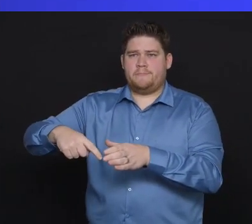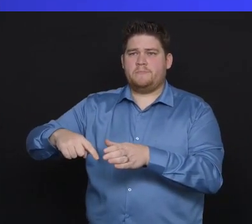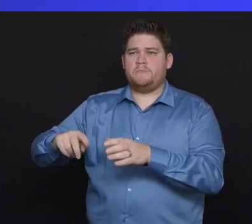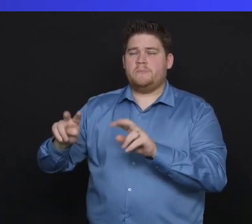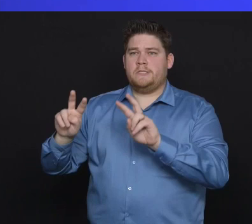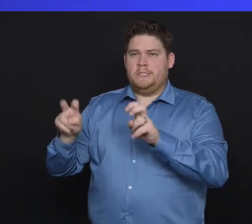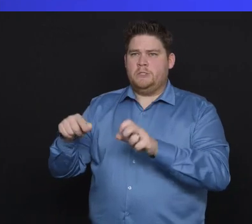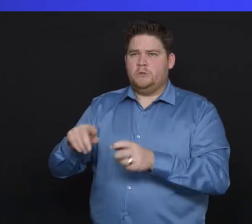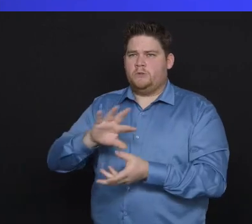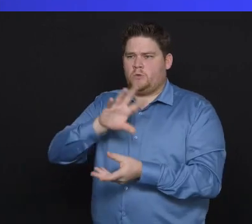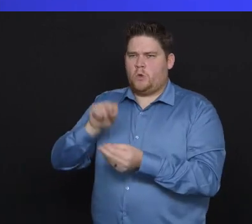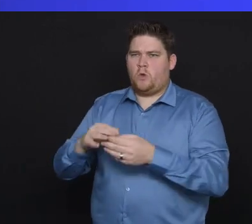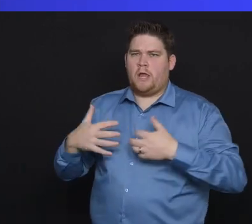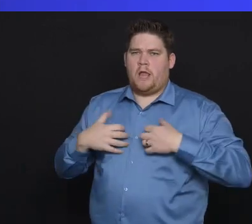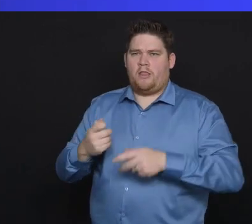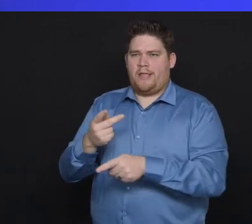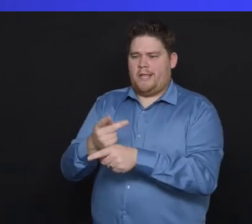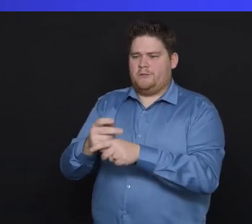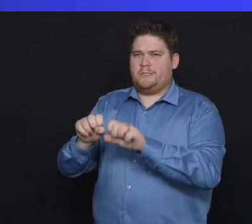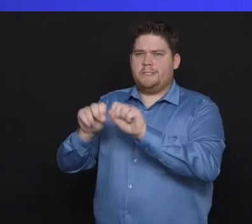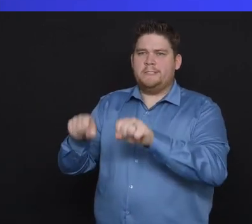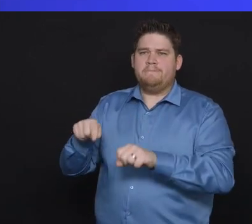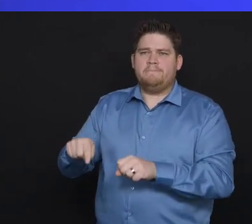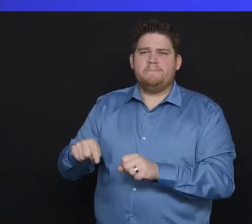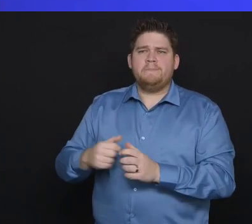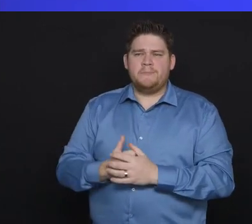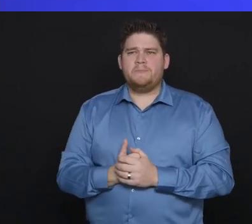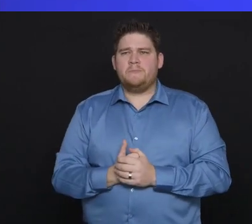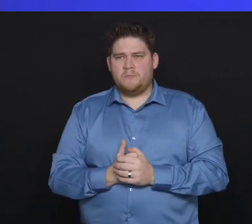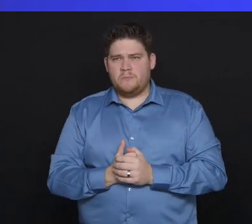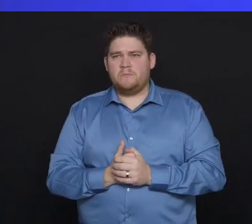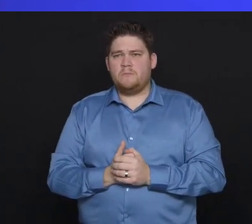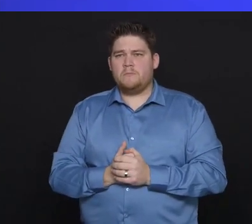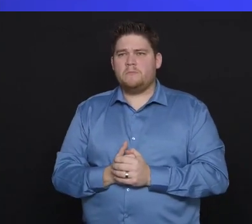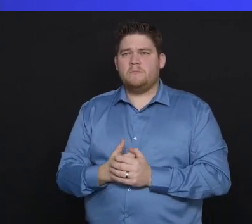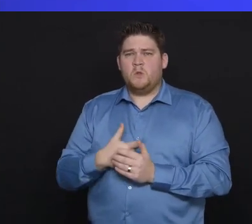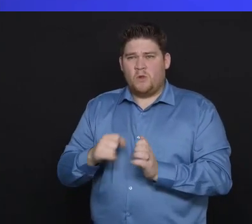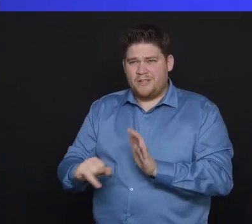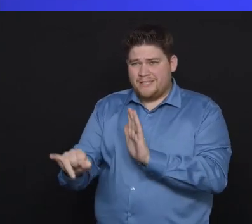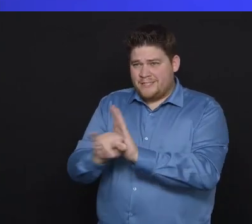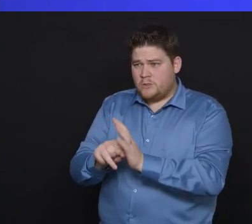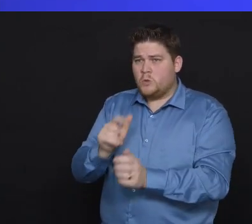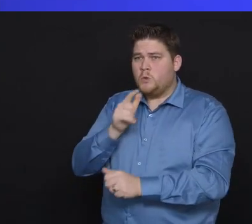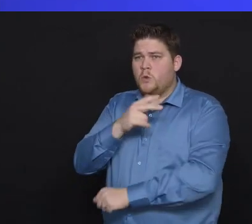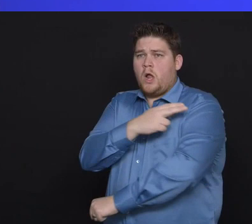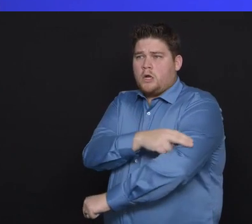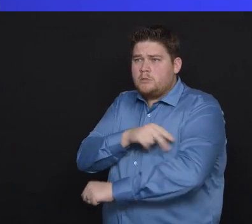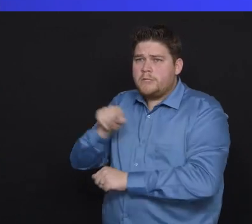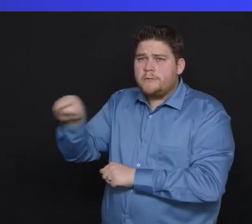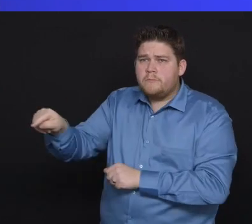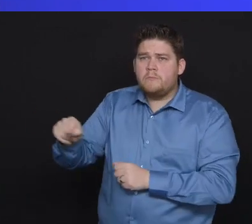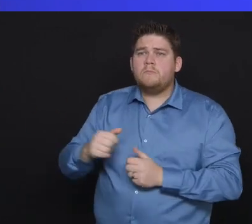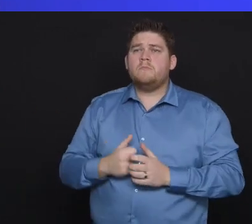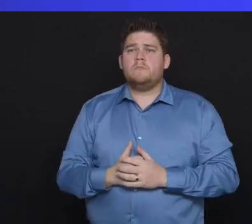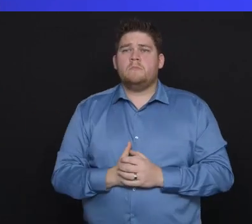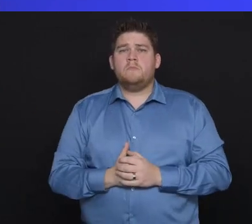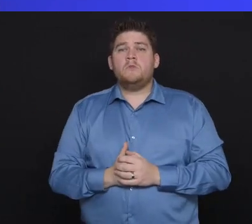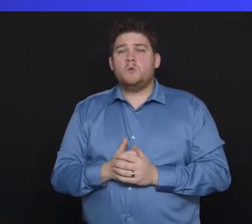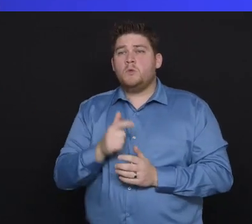risk of creating issues with our healthcare system. We want to be able to absolutely detect outbreaks in hospitals and we know that our long-term